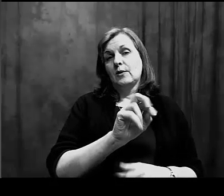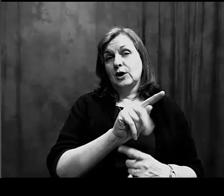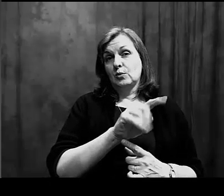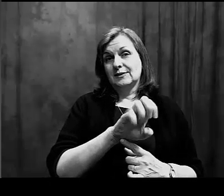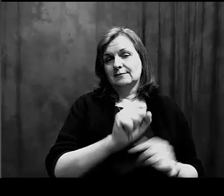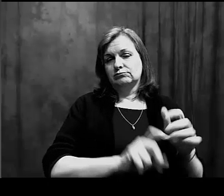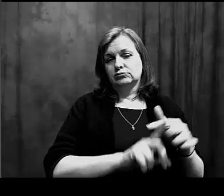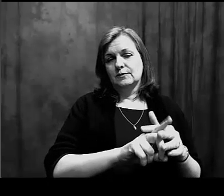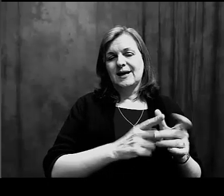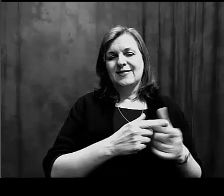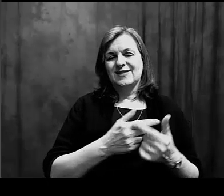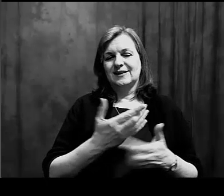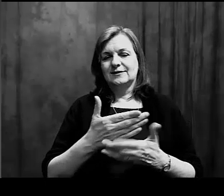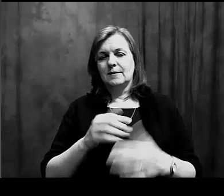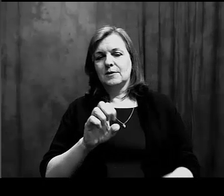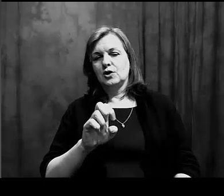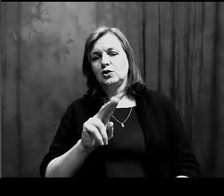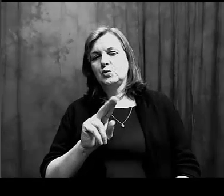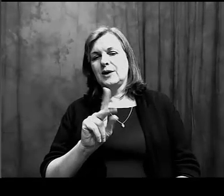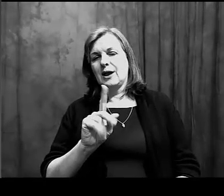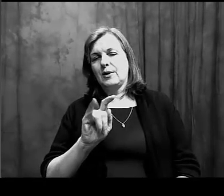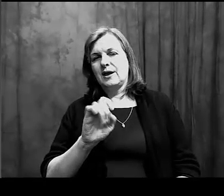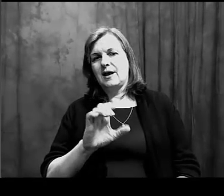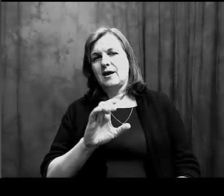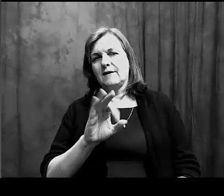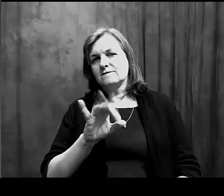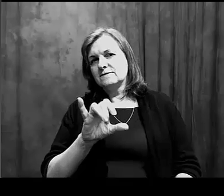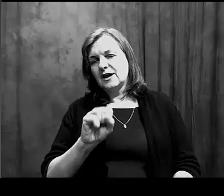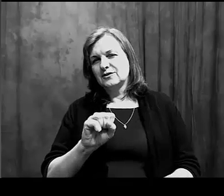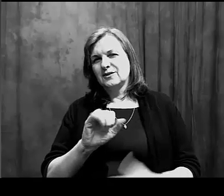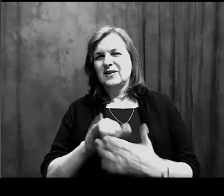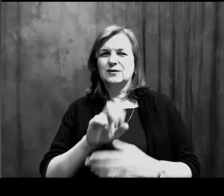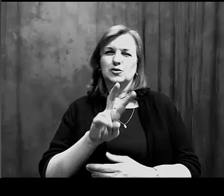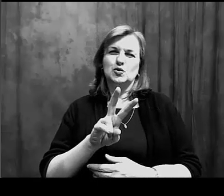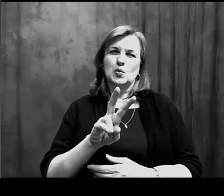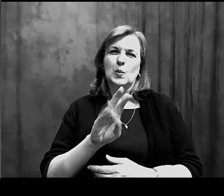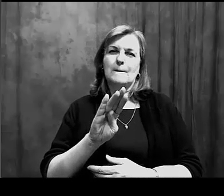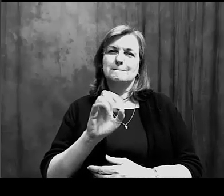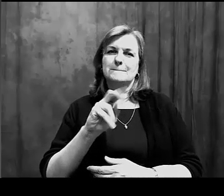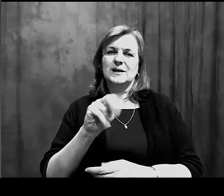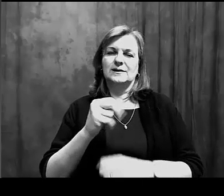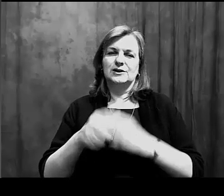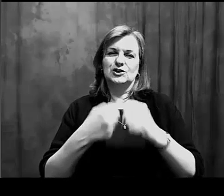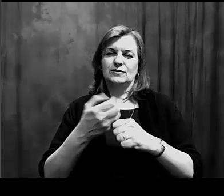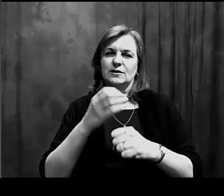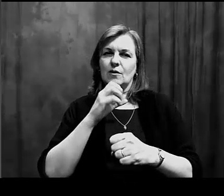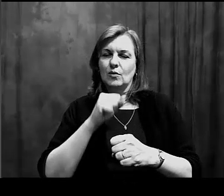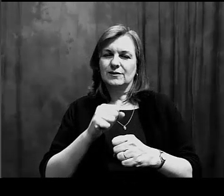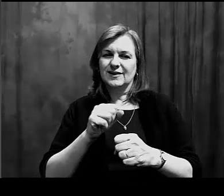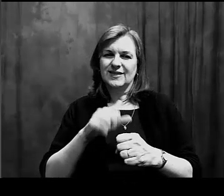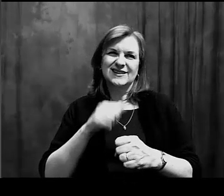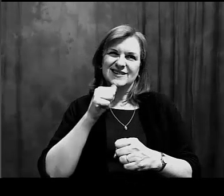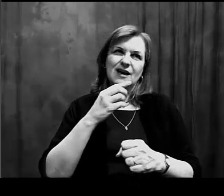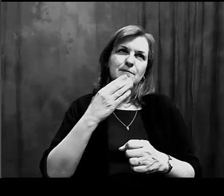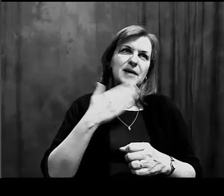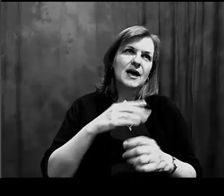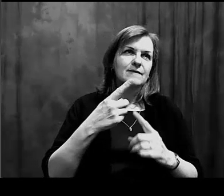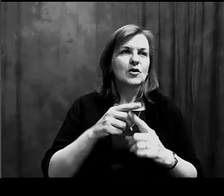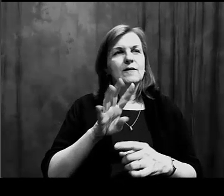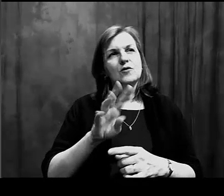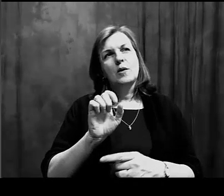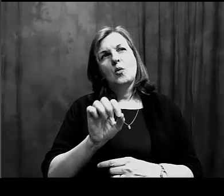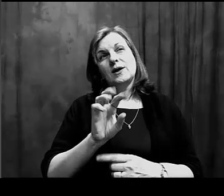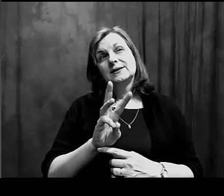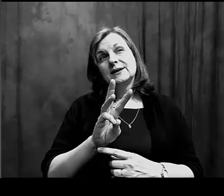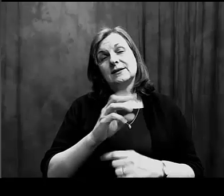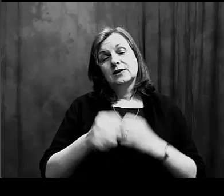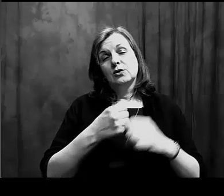then we get some eukaryotic fossils that are about two billion years old so that's not bad on a 4.6 billion planet